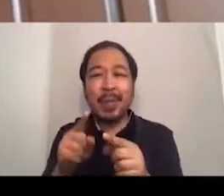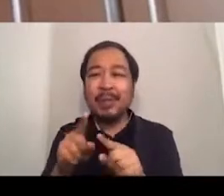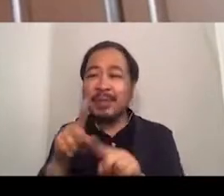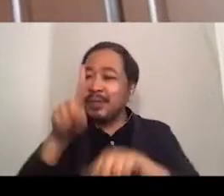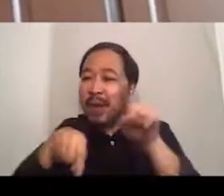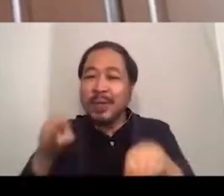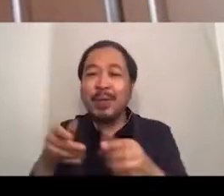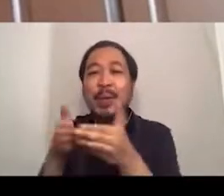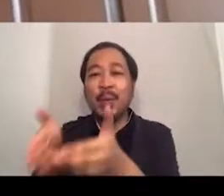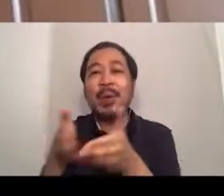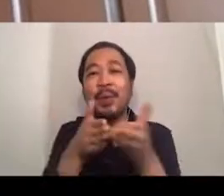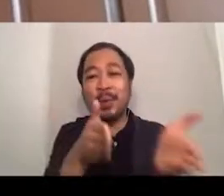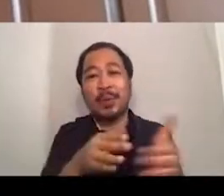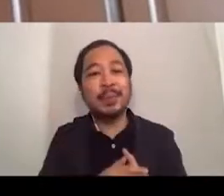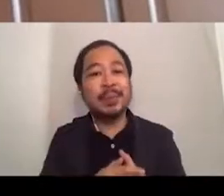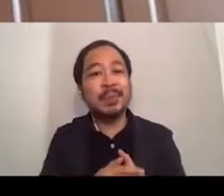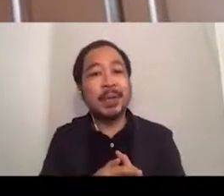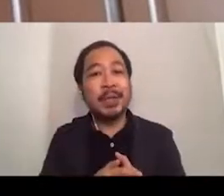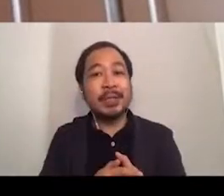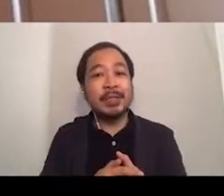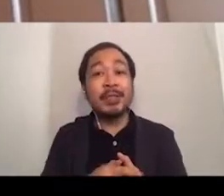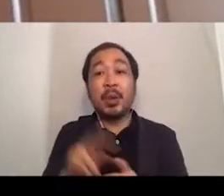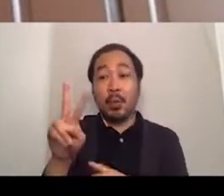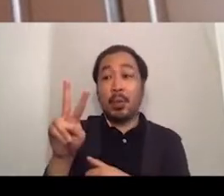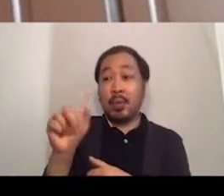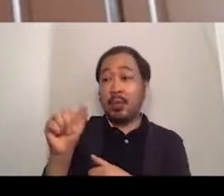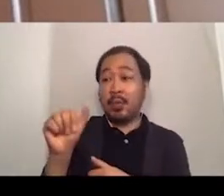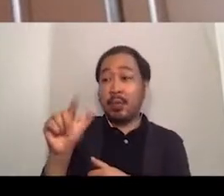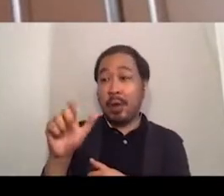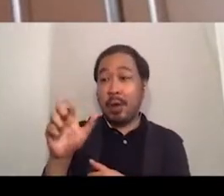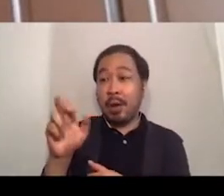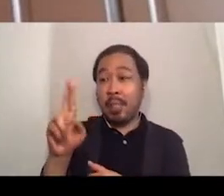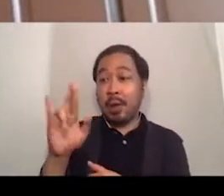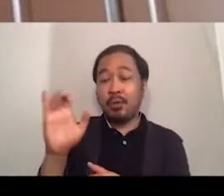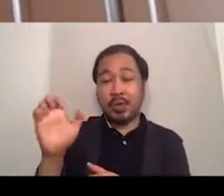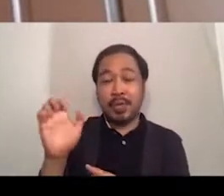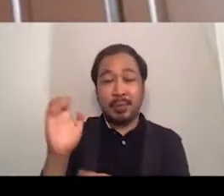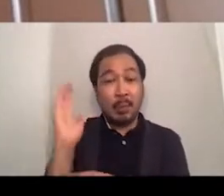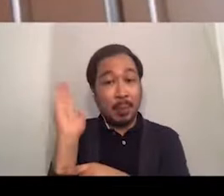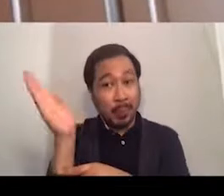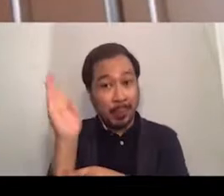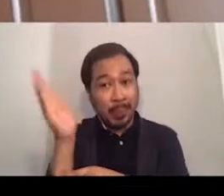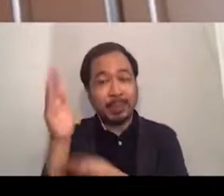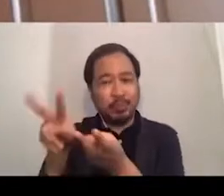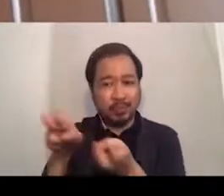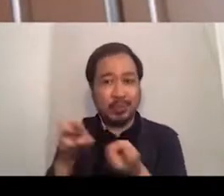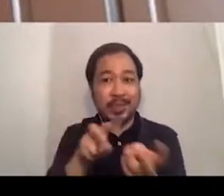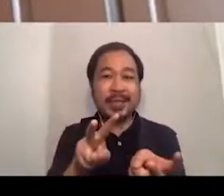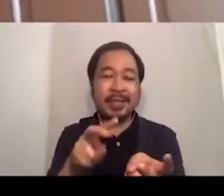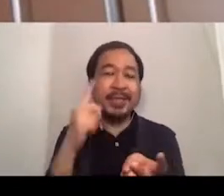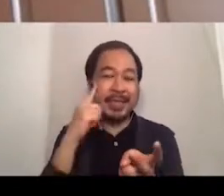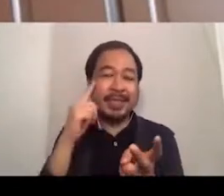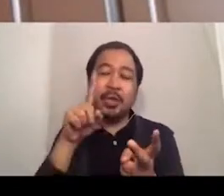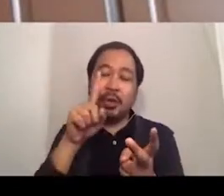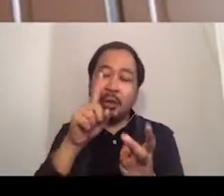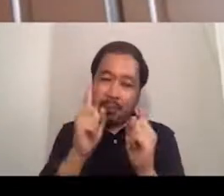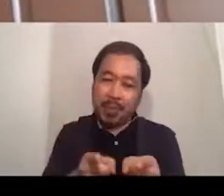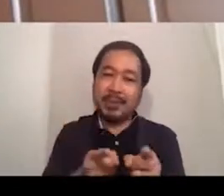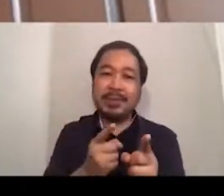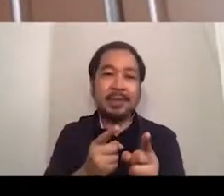Same for practitioners who provide telehealth services, they need to be prepared to provide psychological first aid support to both children with disabilities,